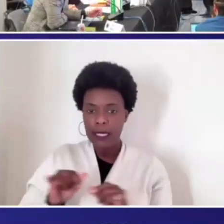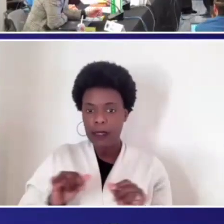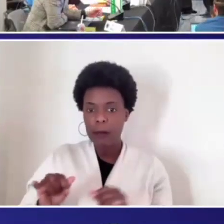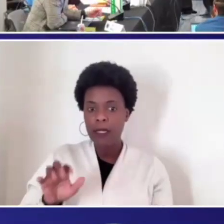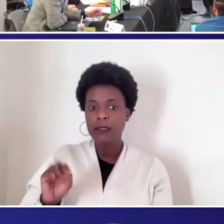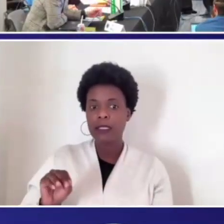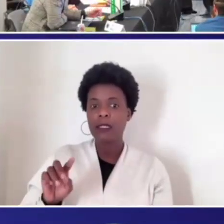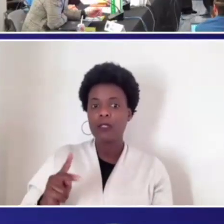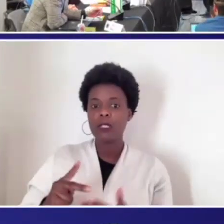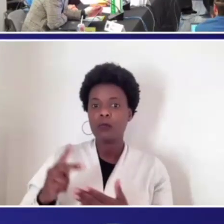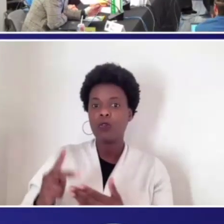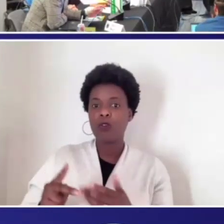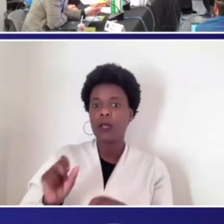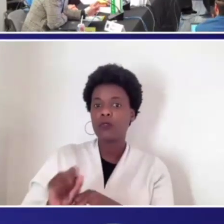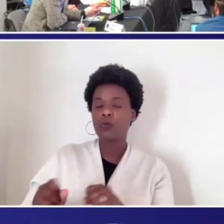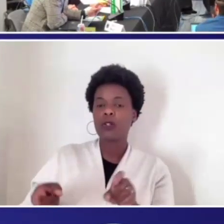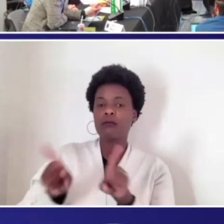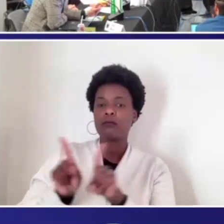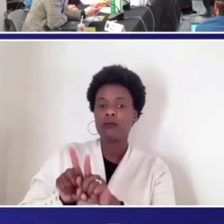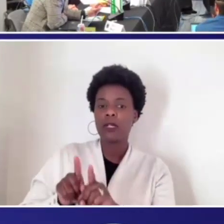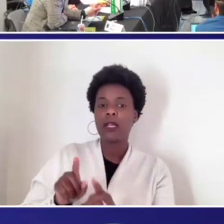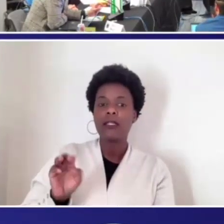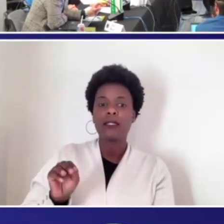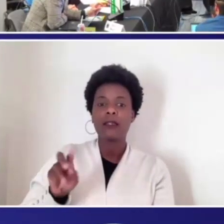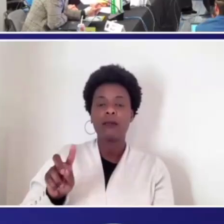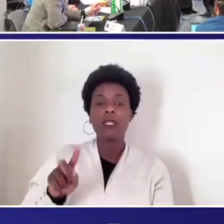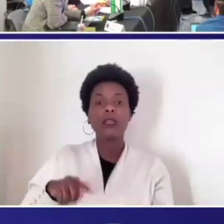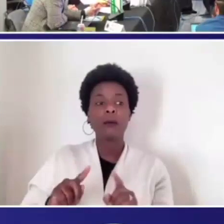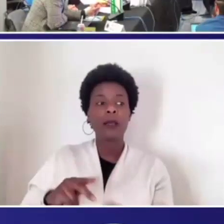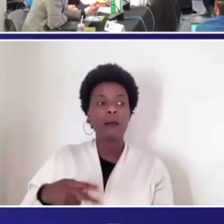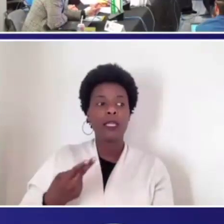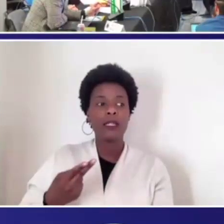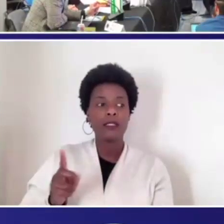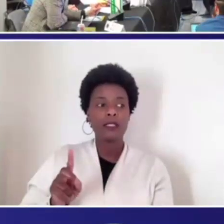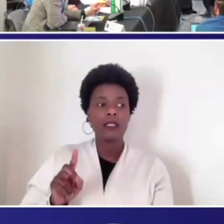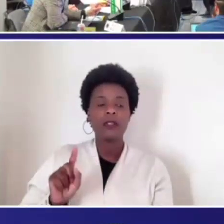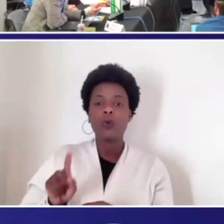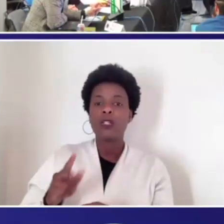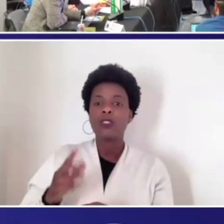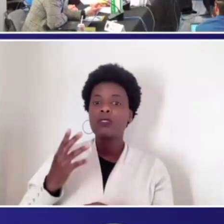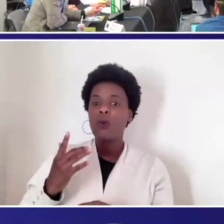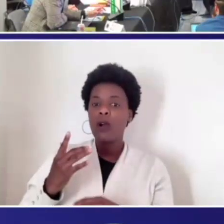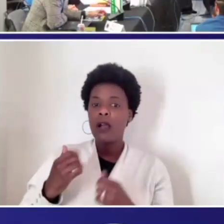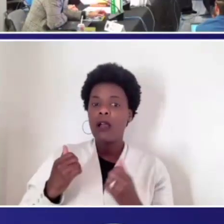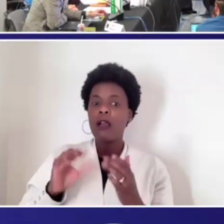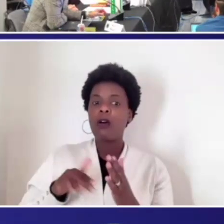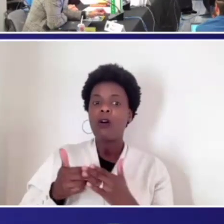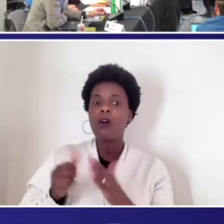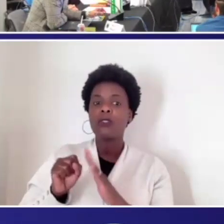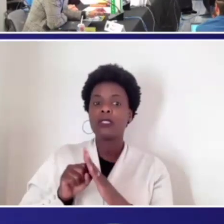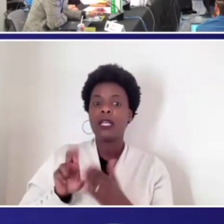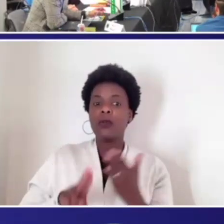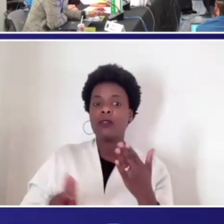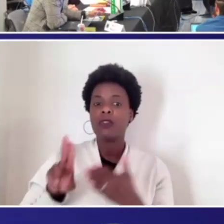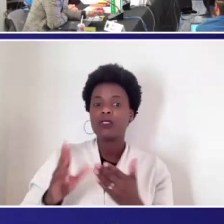well. But the PhD question is because of all the state universities that offer that licensure program. Typically, state